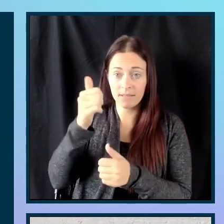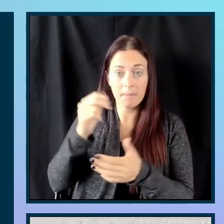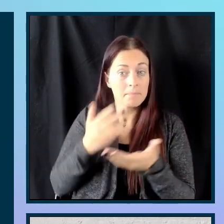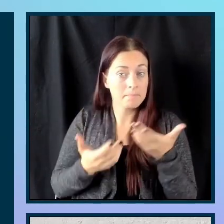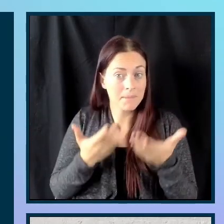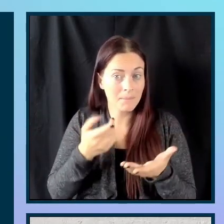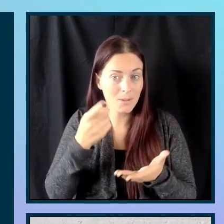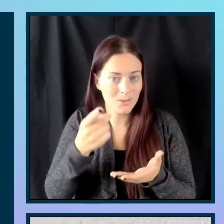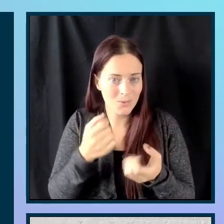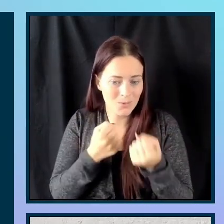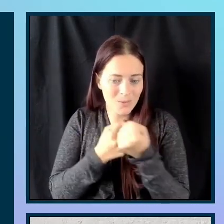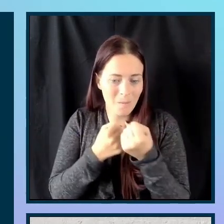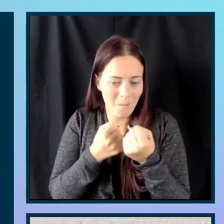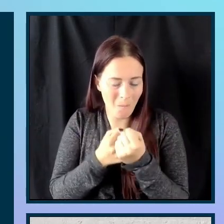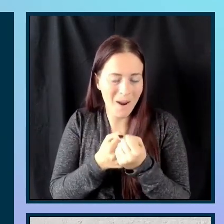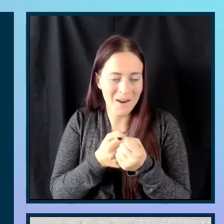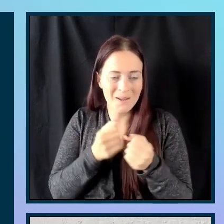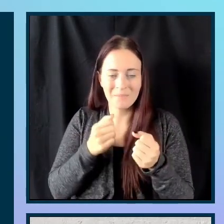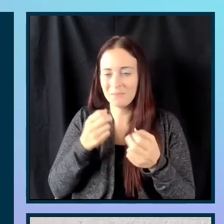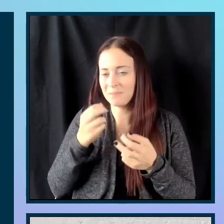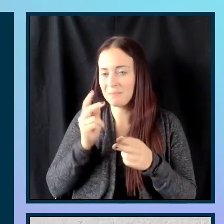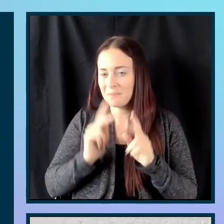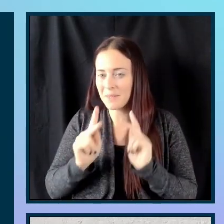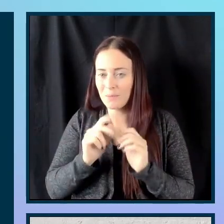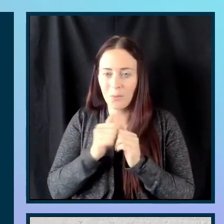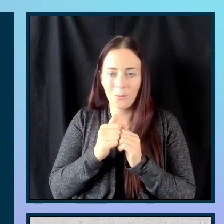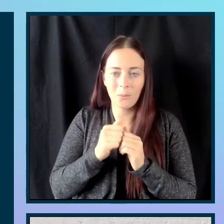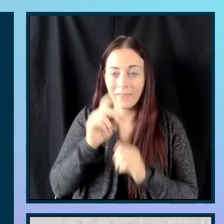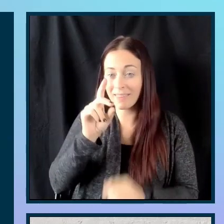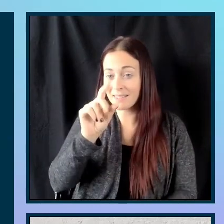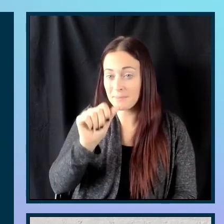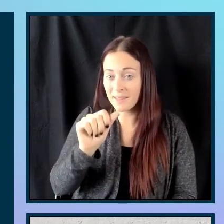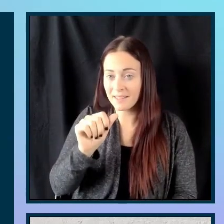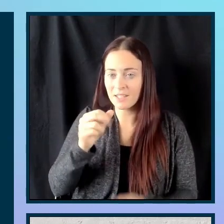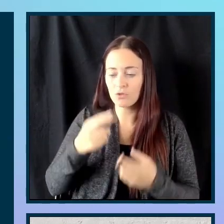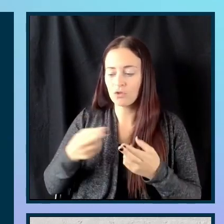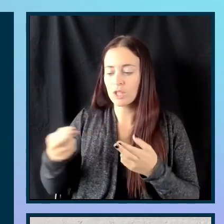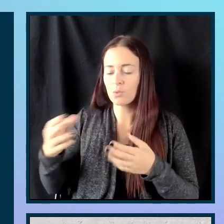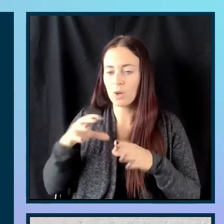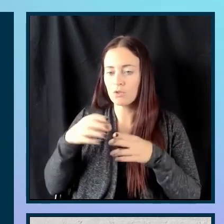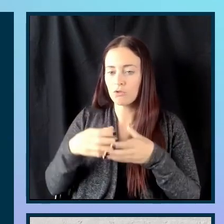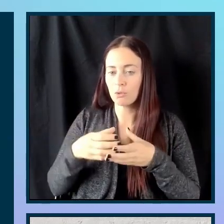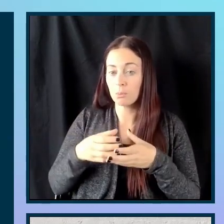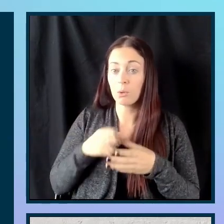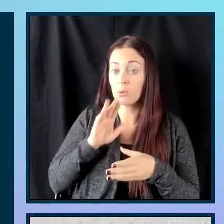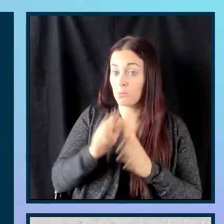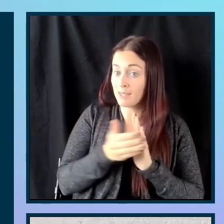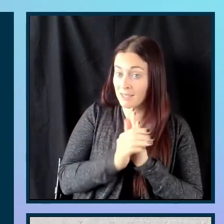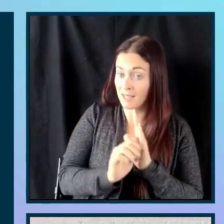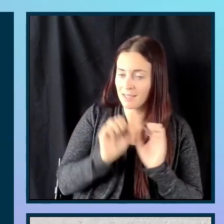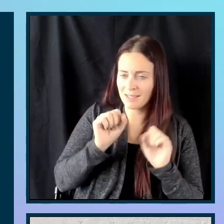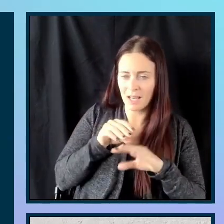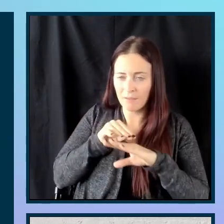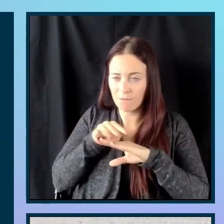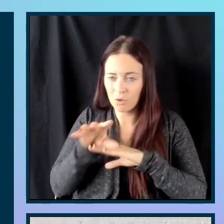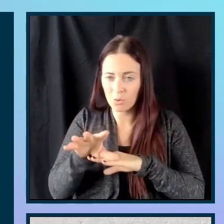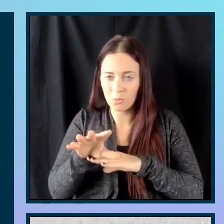that supports people with disabilities, and you have a great ability to influence culture, helping to ensure all types of employees